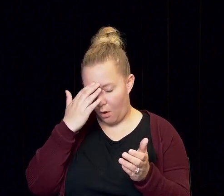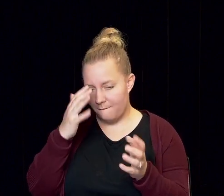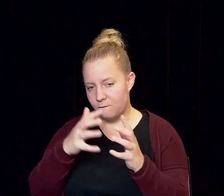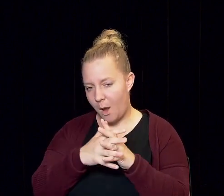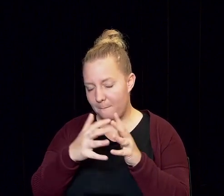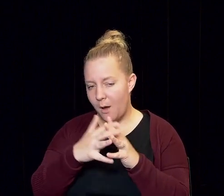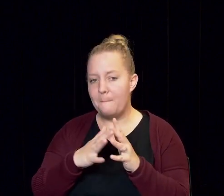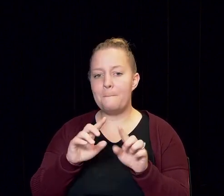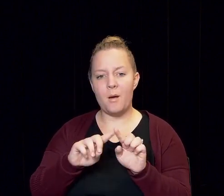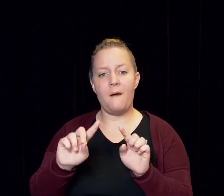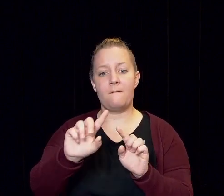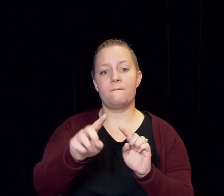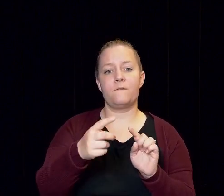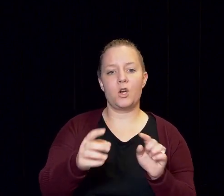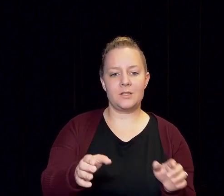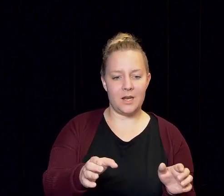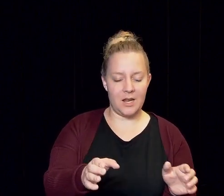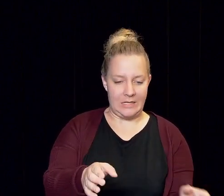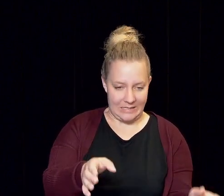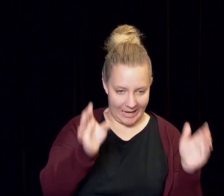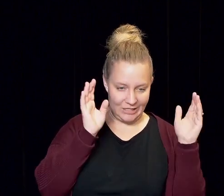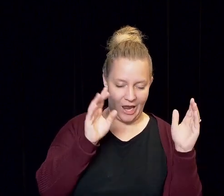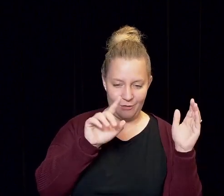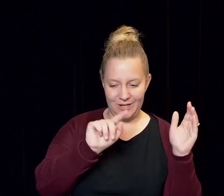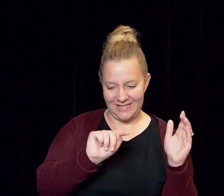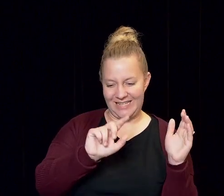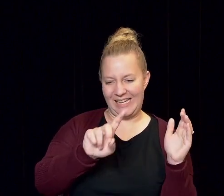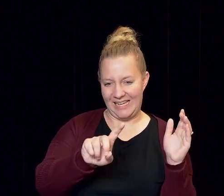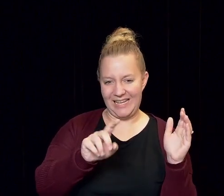you would do the touchdowns, so I'm going to abbreviate that with TD,